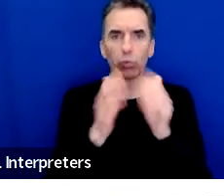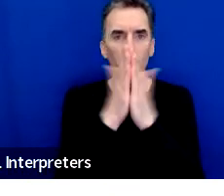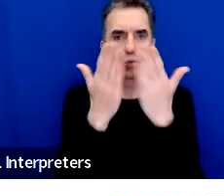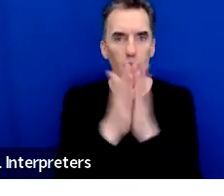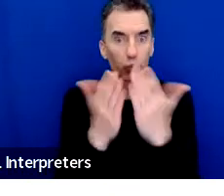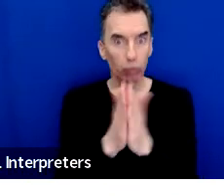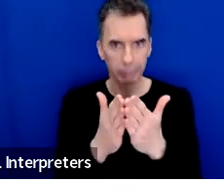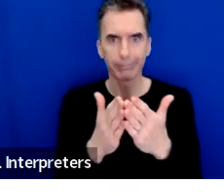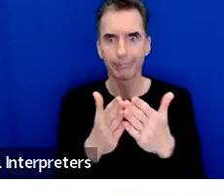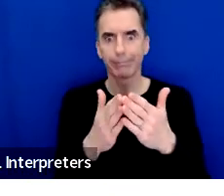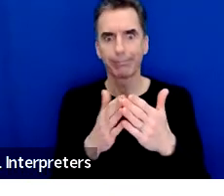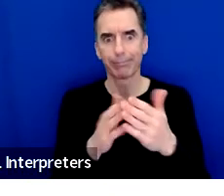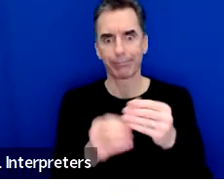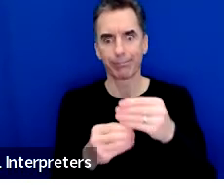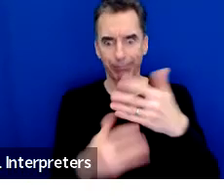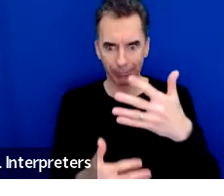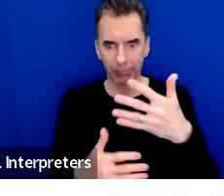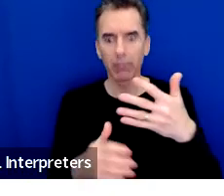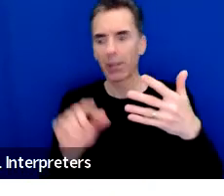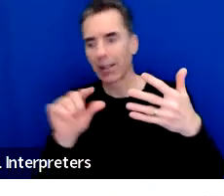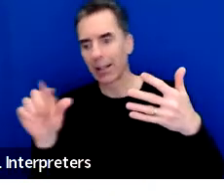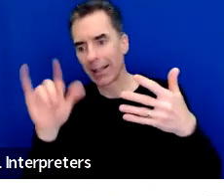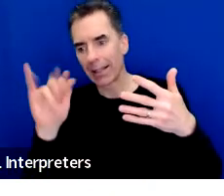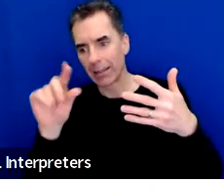with the links to them in the in the library databases